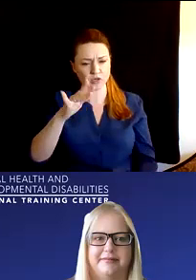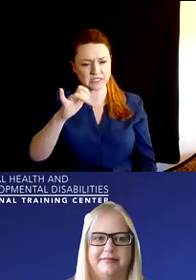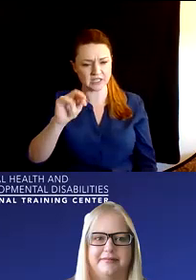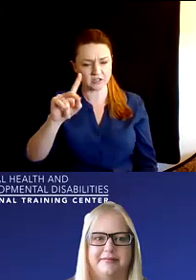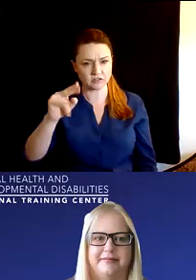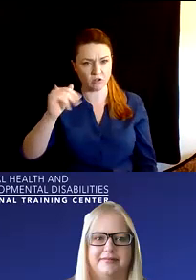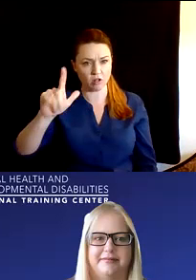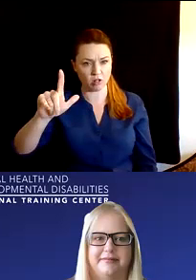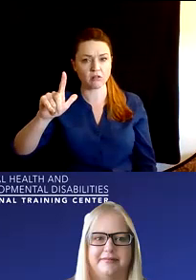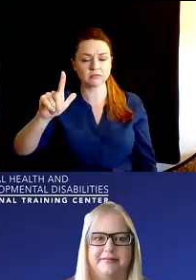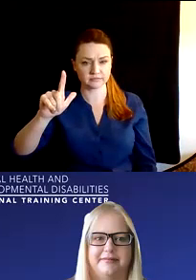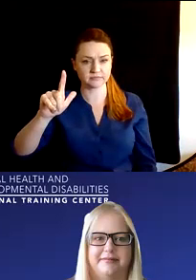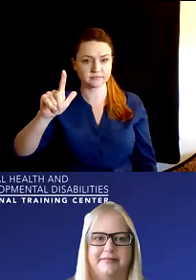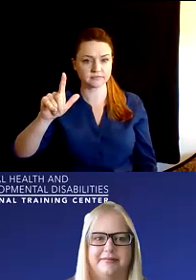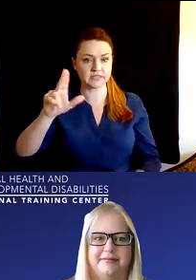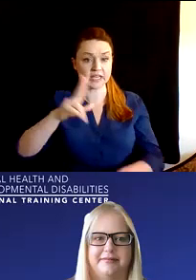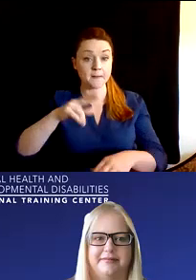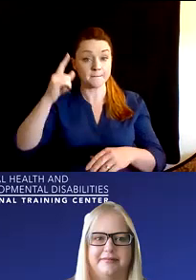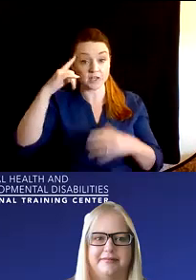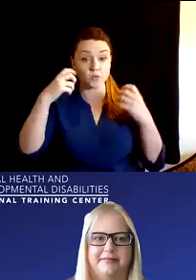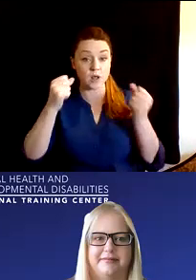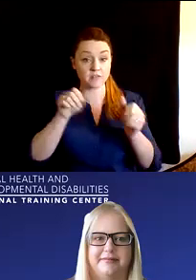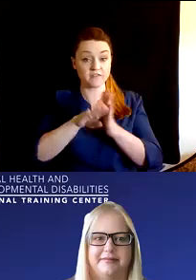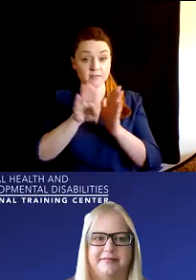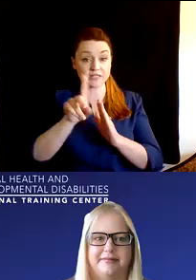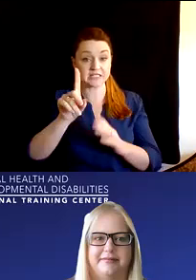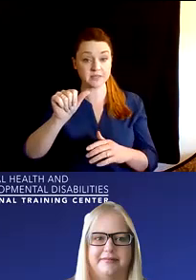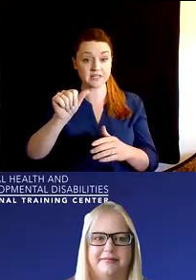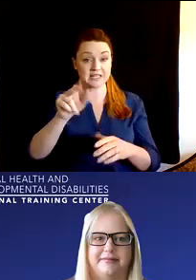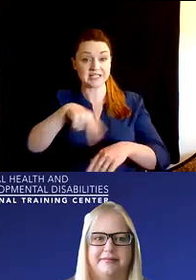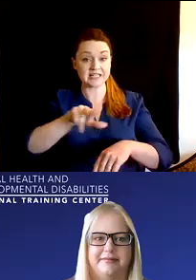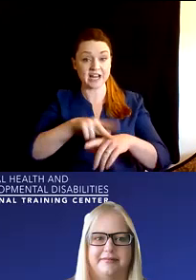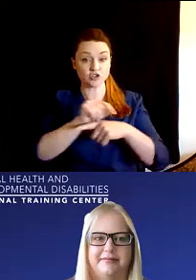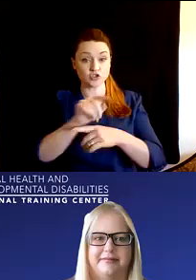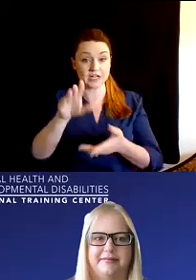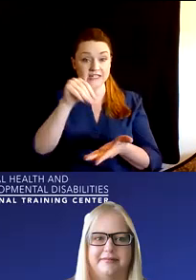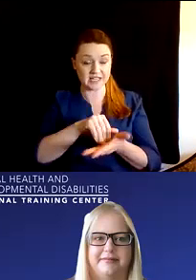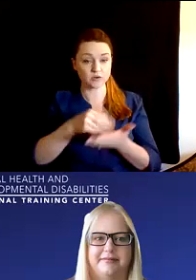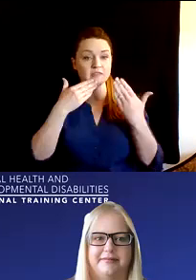and Developmental Disabilities National Training Center, I would like to thank you for taking the time to be here today.